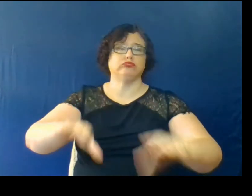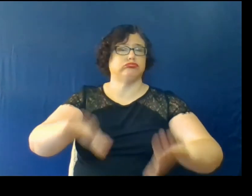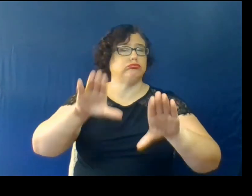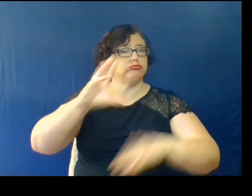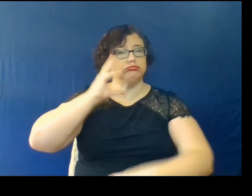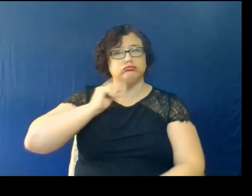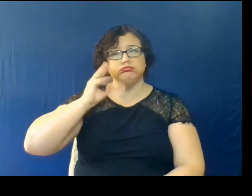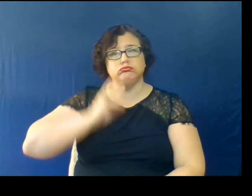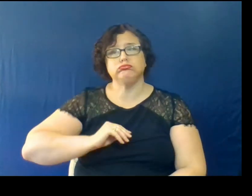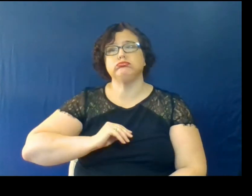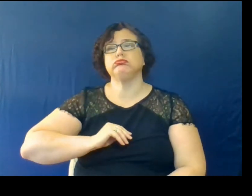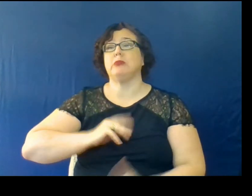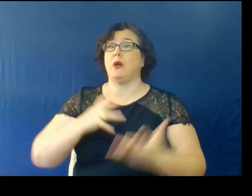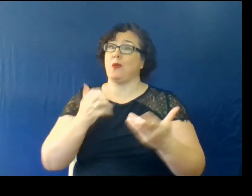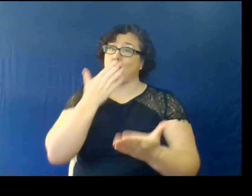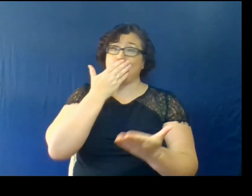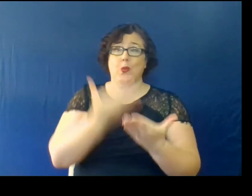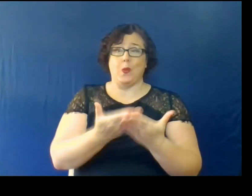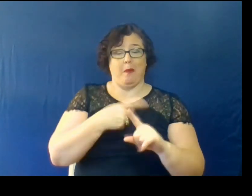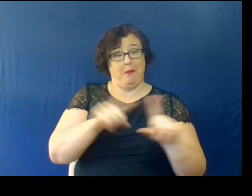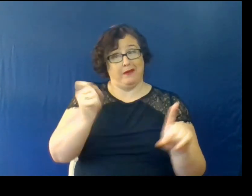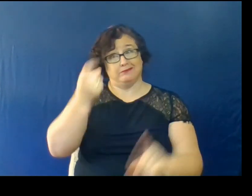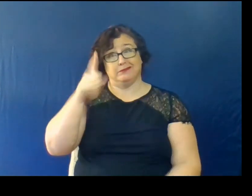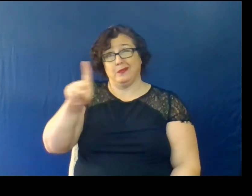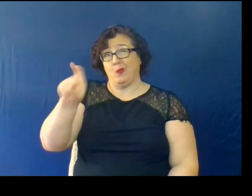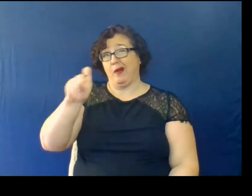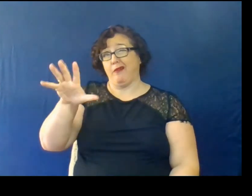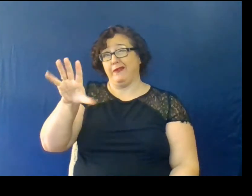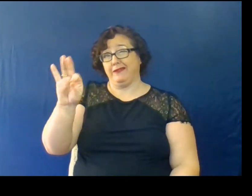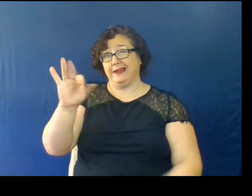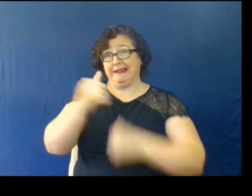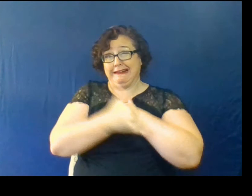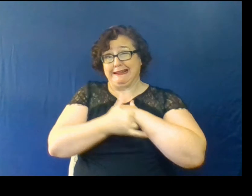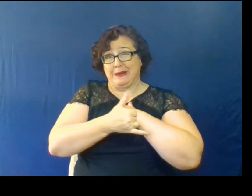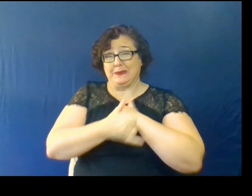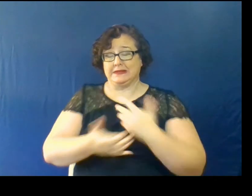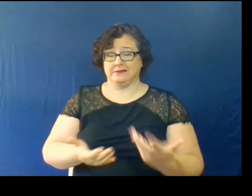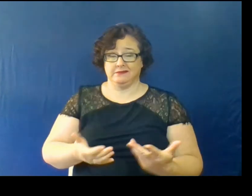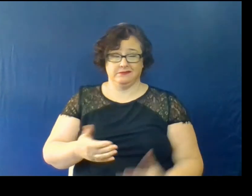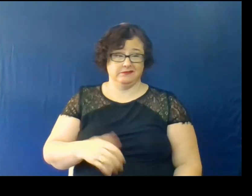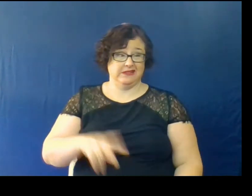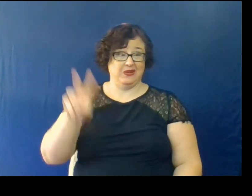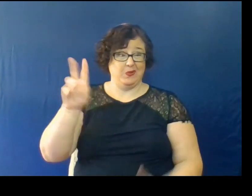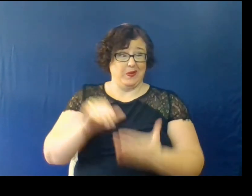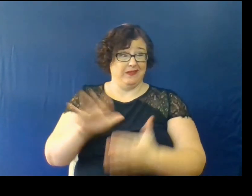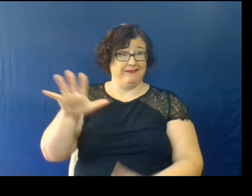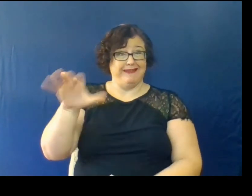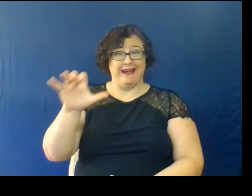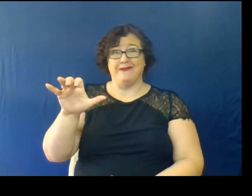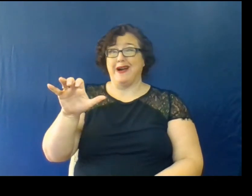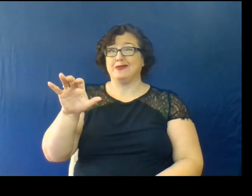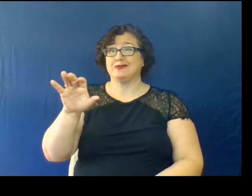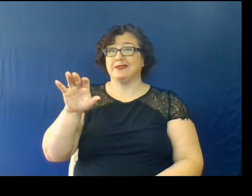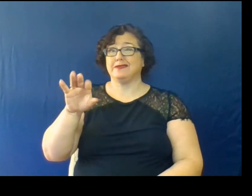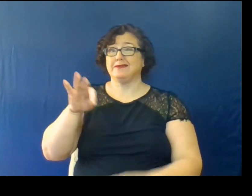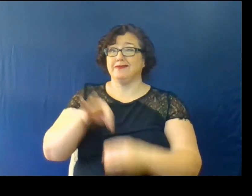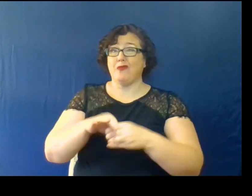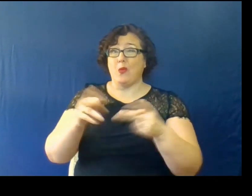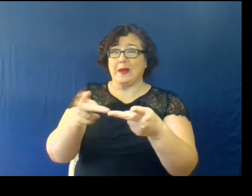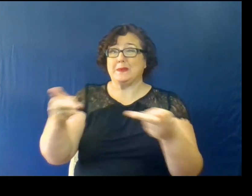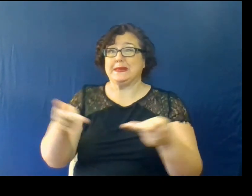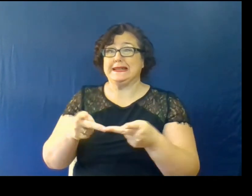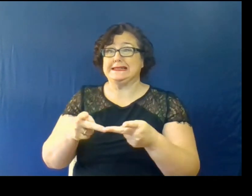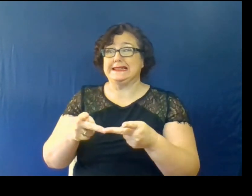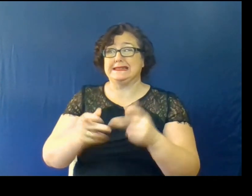fact is with 159 counties, you know 2,500 polling places, a largely volunteer staff in a pandemic,